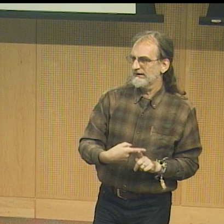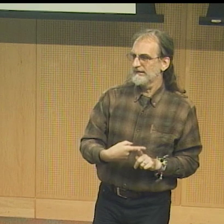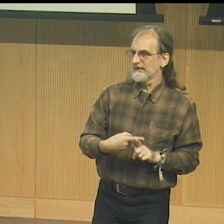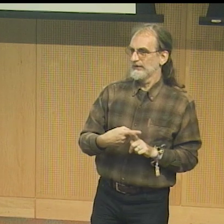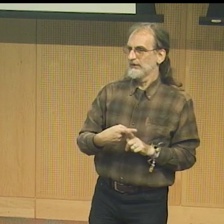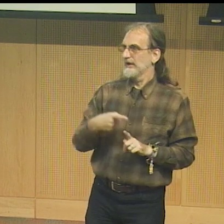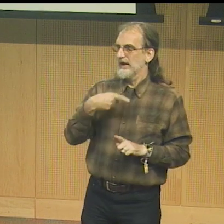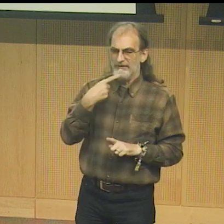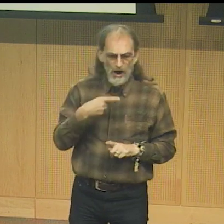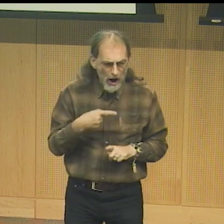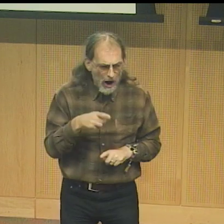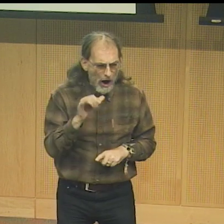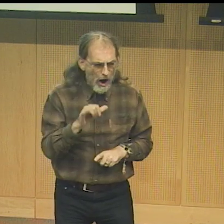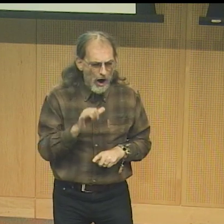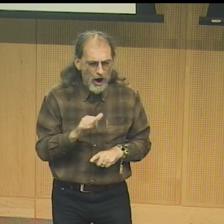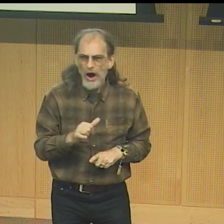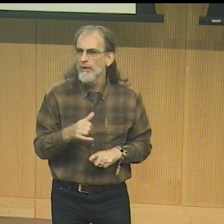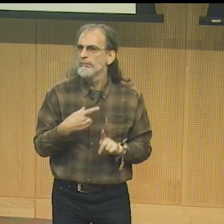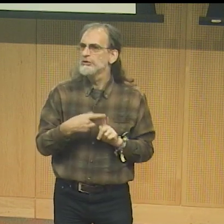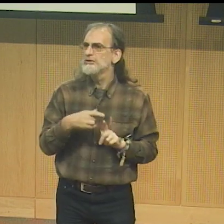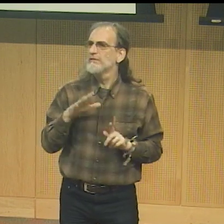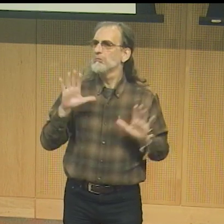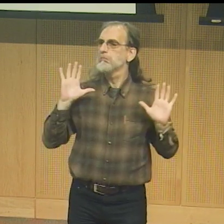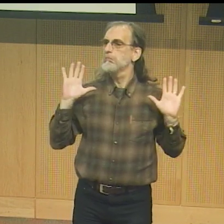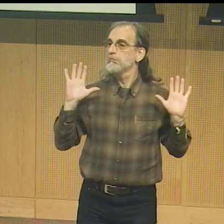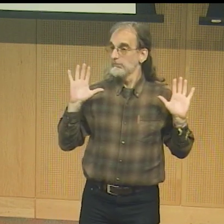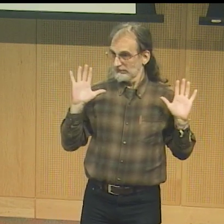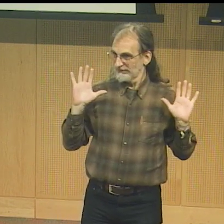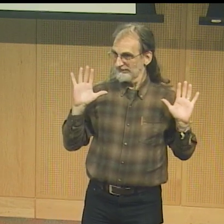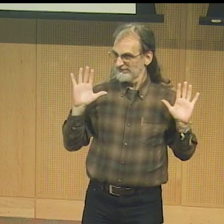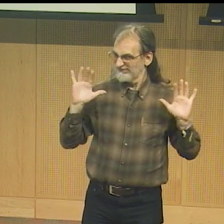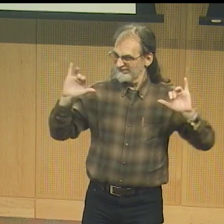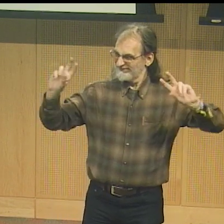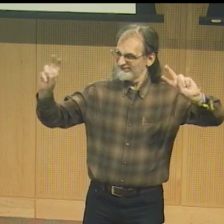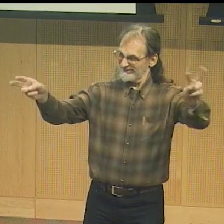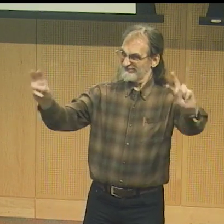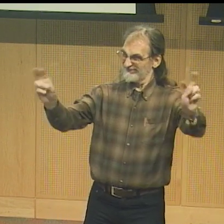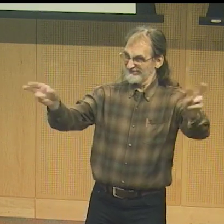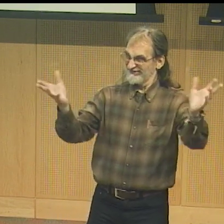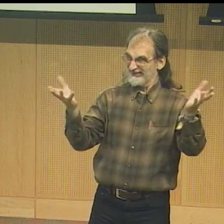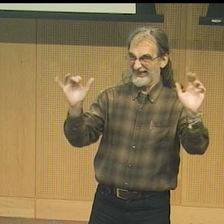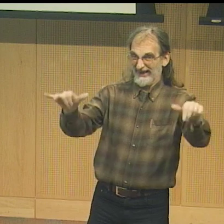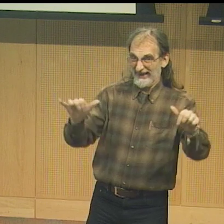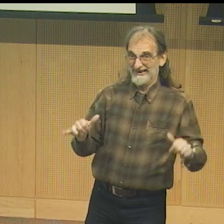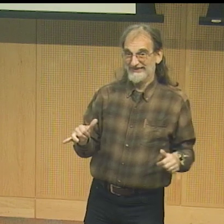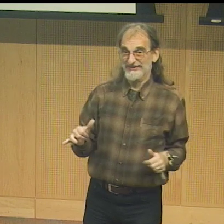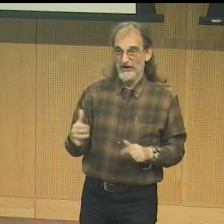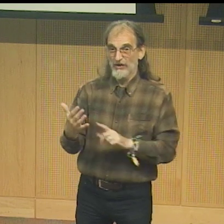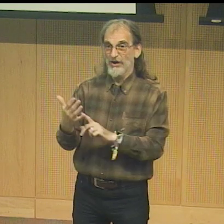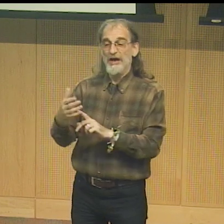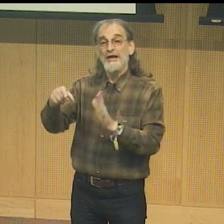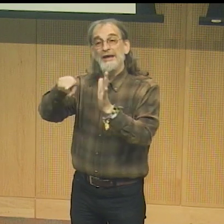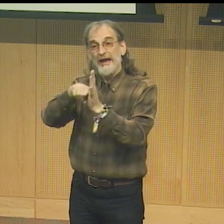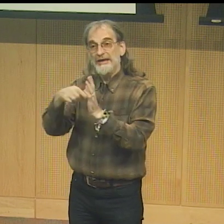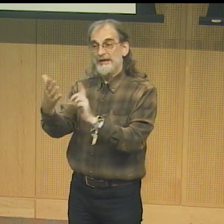because it prevents the birth of Deaf children, and it is bearing down on us.